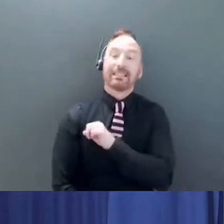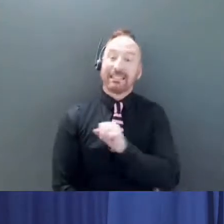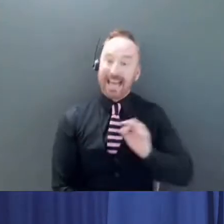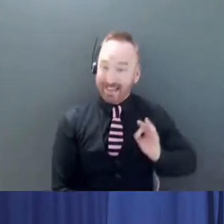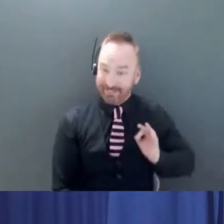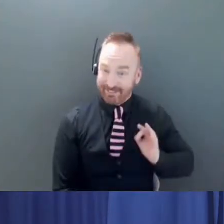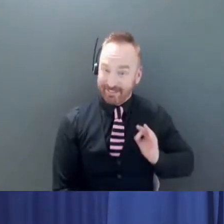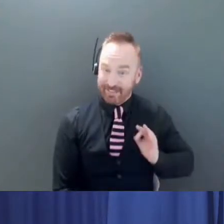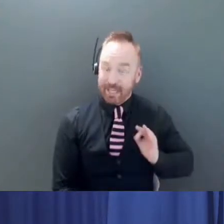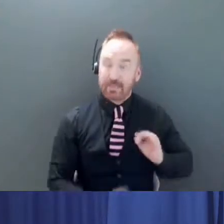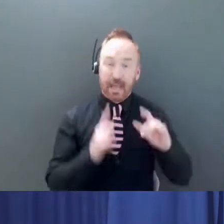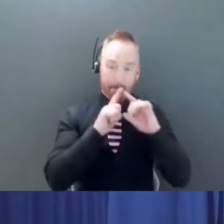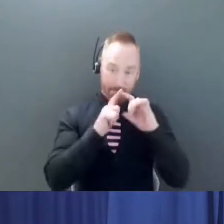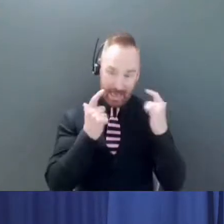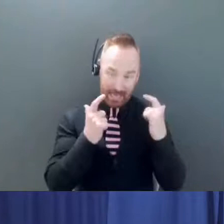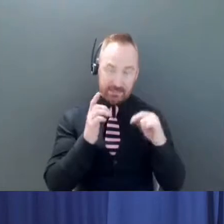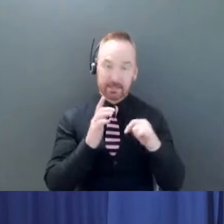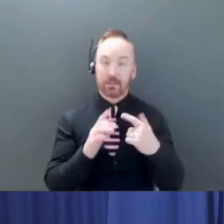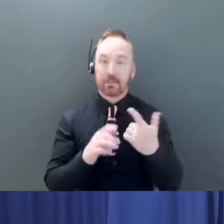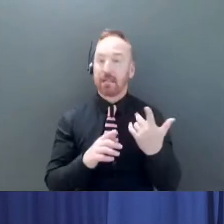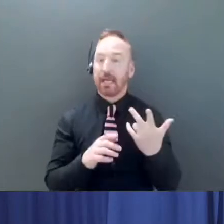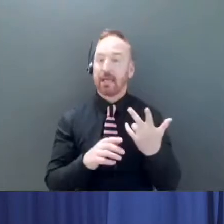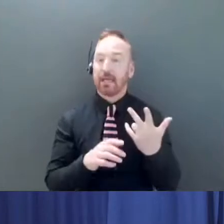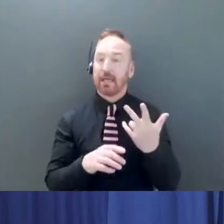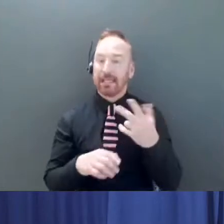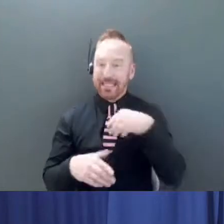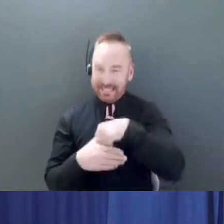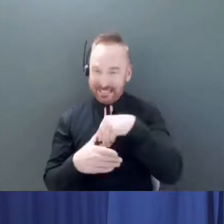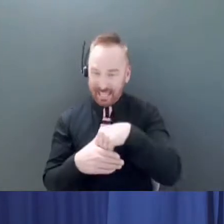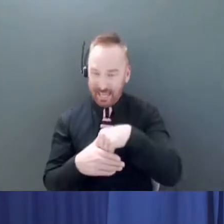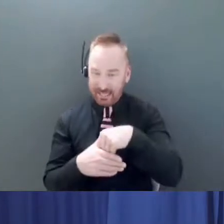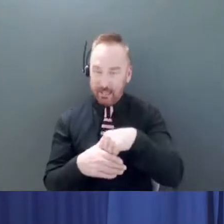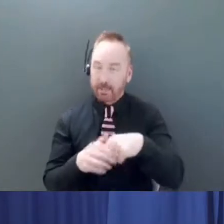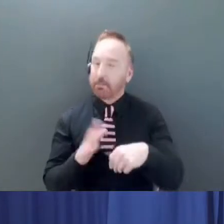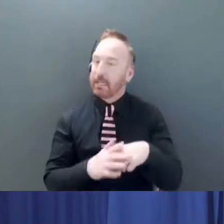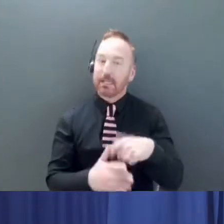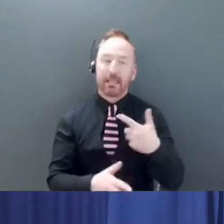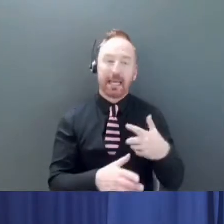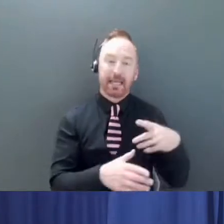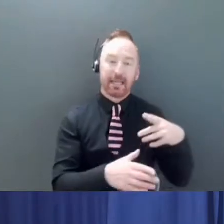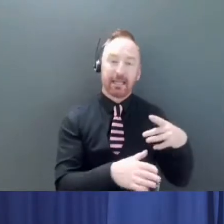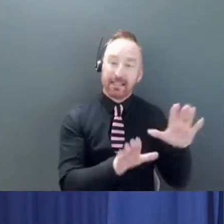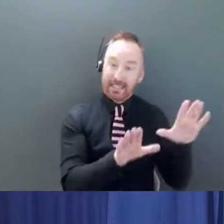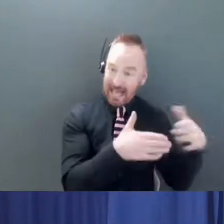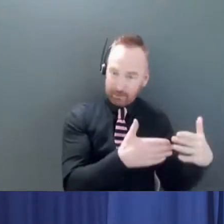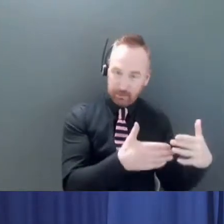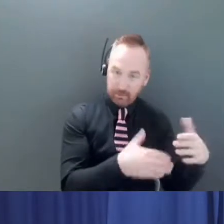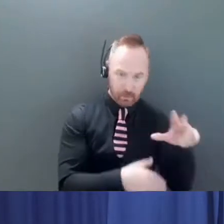And that is including again hallways going from class to class, common areas, and on